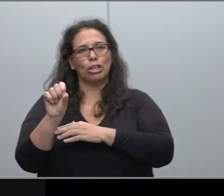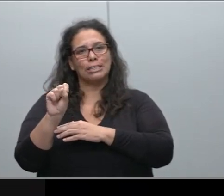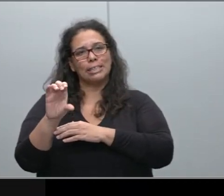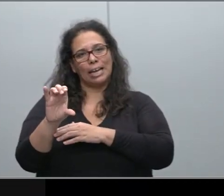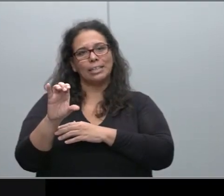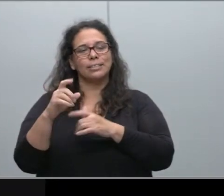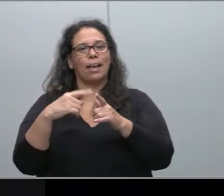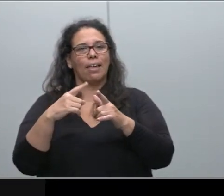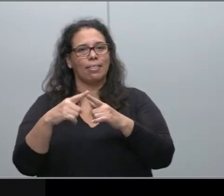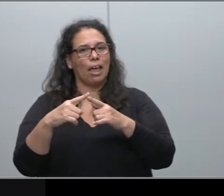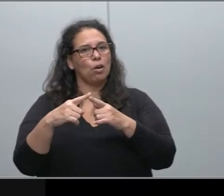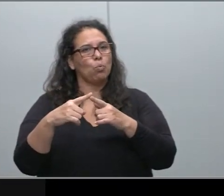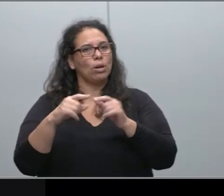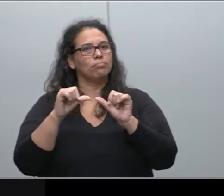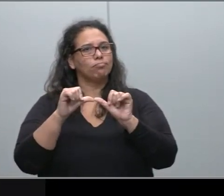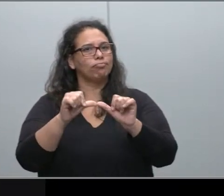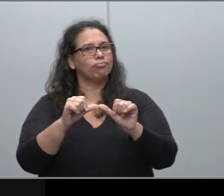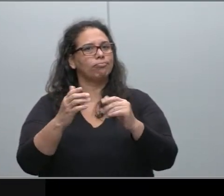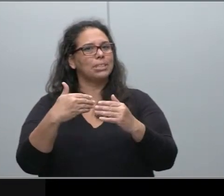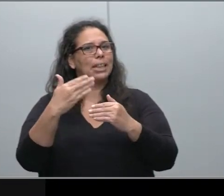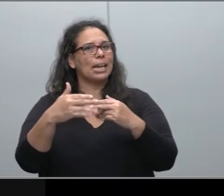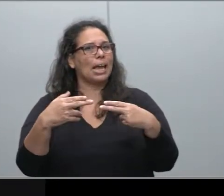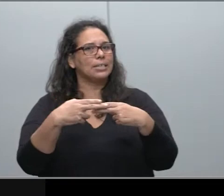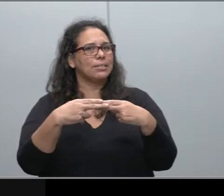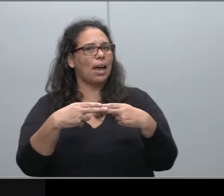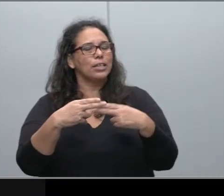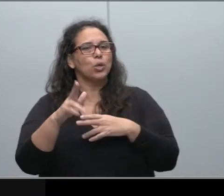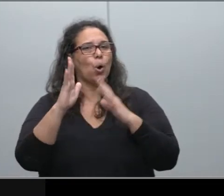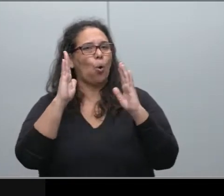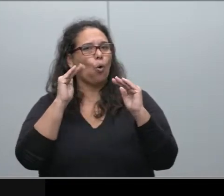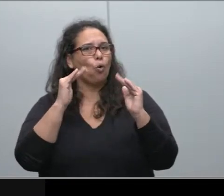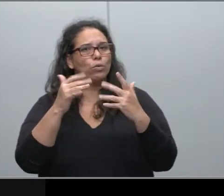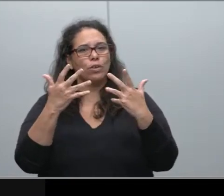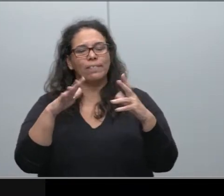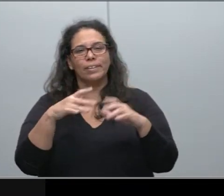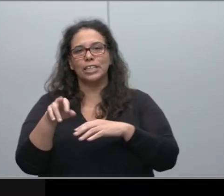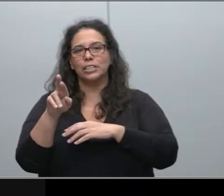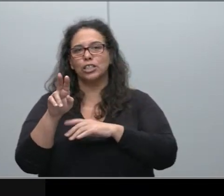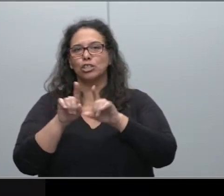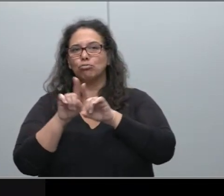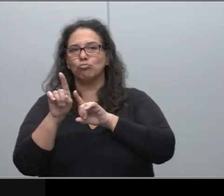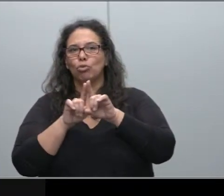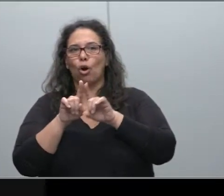for students to interact and socially engage. And I think, what we're trying to share is that, right now,